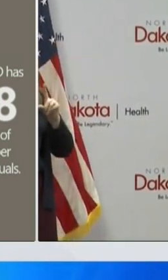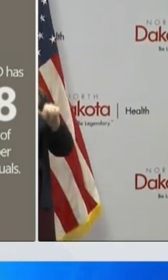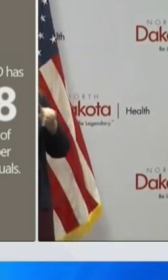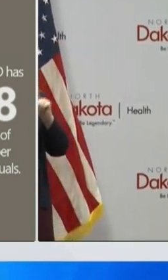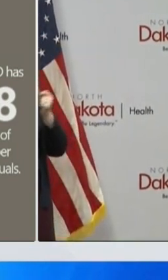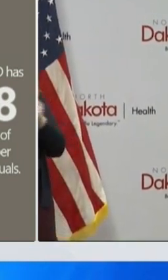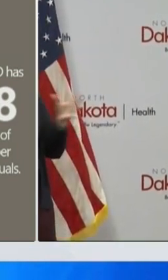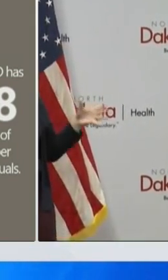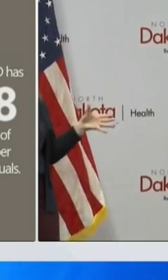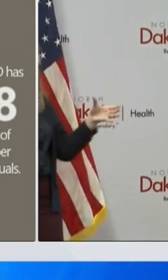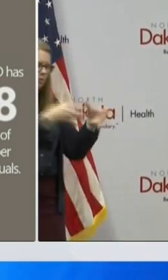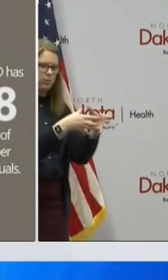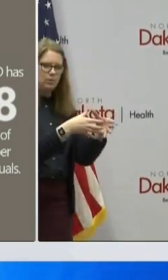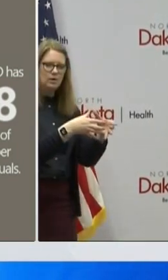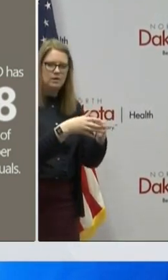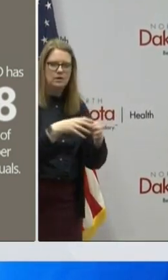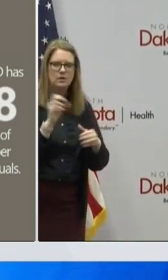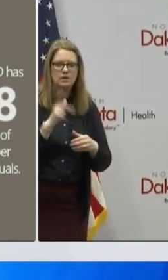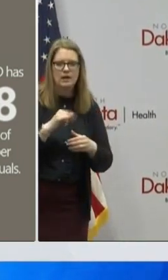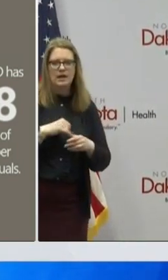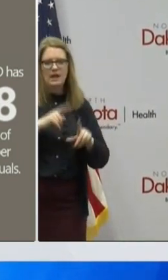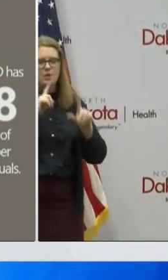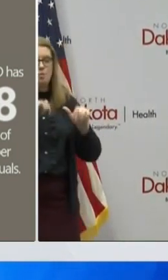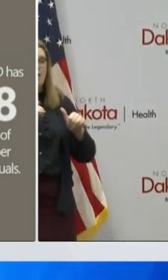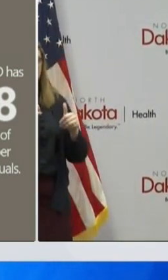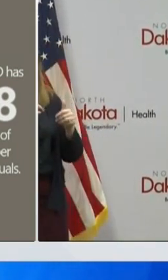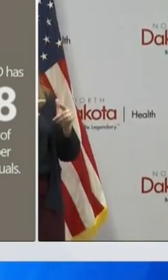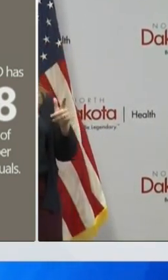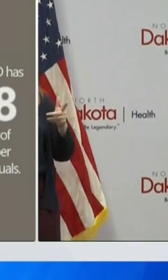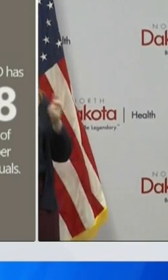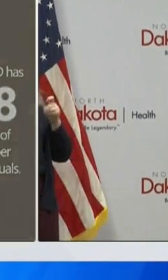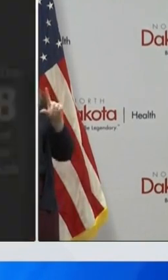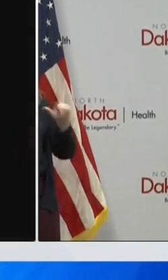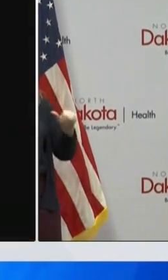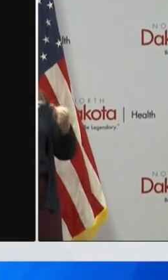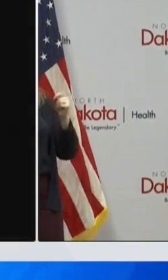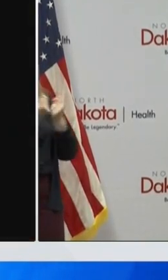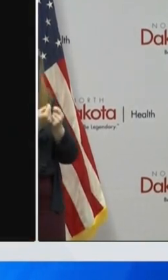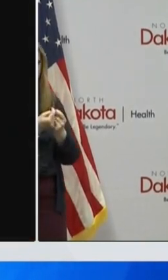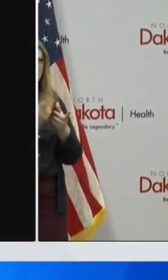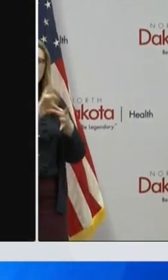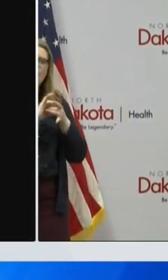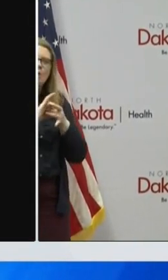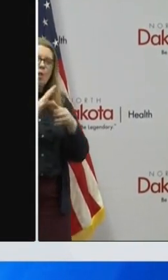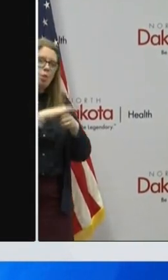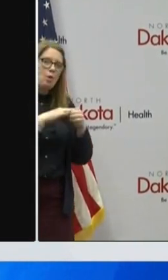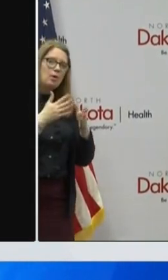LONG-TERM CARE THAT REFLECTS THE WORK WE'RE